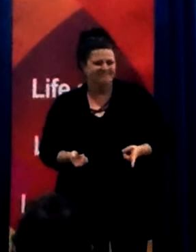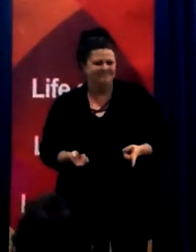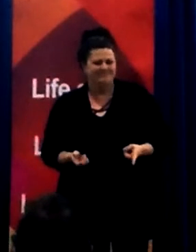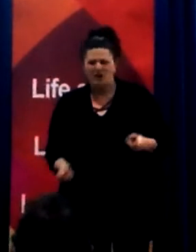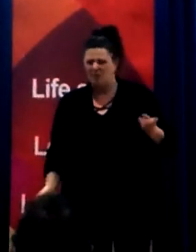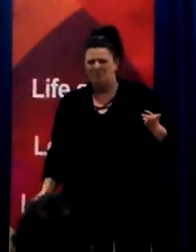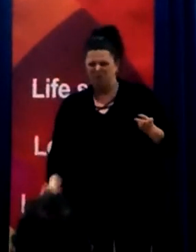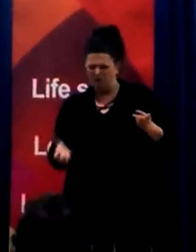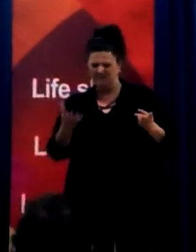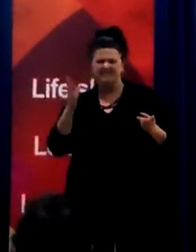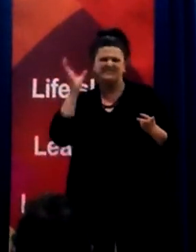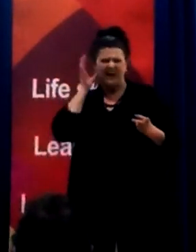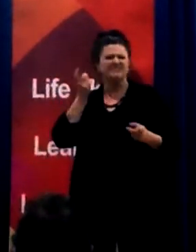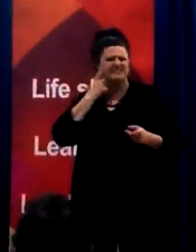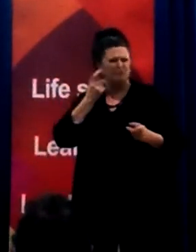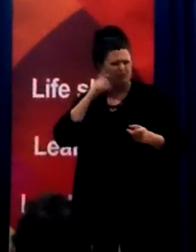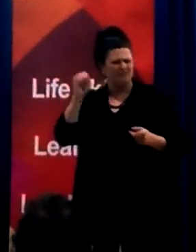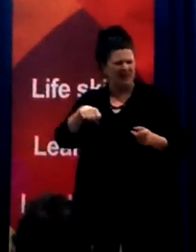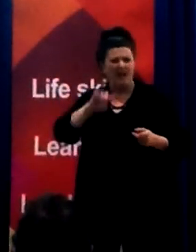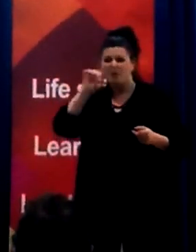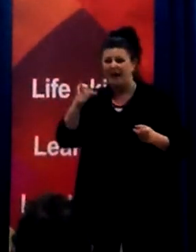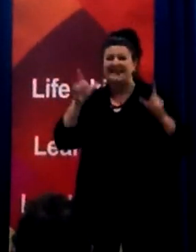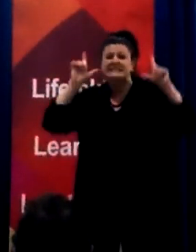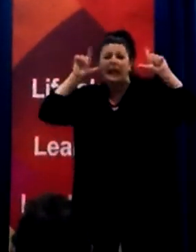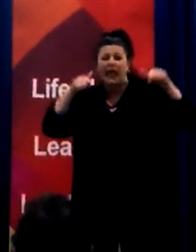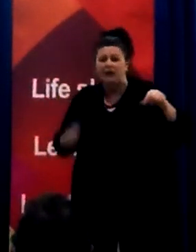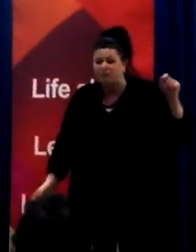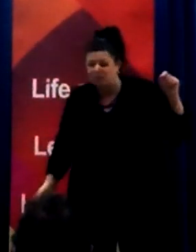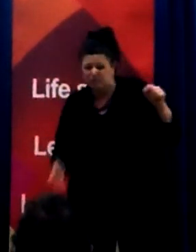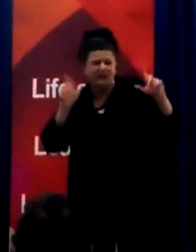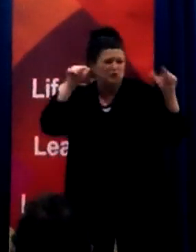Bowling sounds simple enough, but it’s loud and the noises get mixed up, which makes it